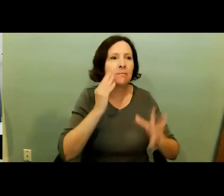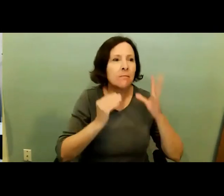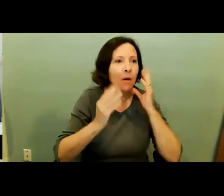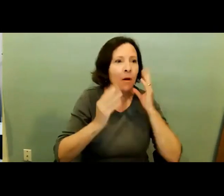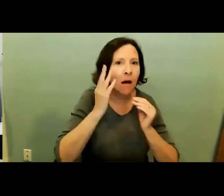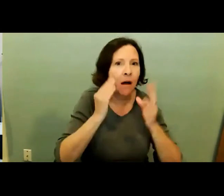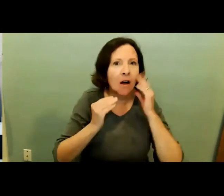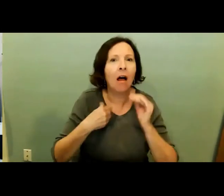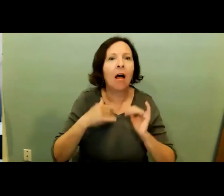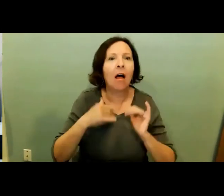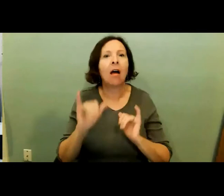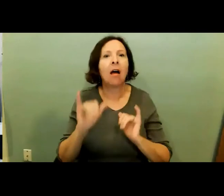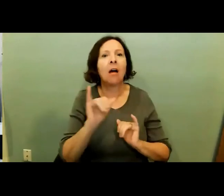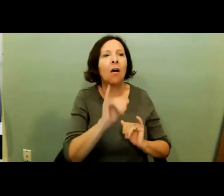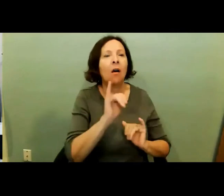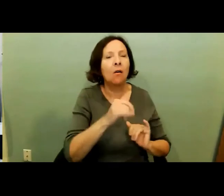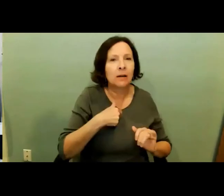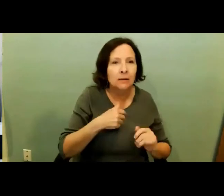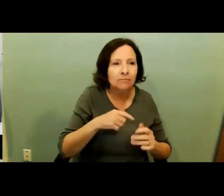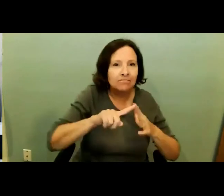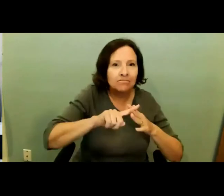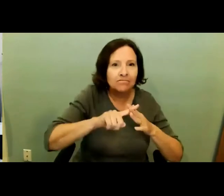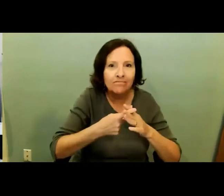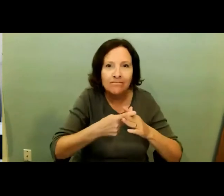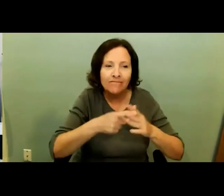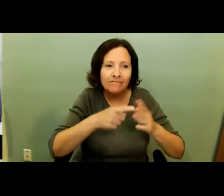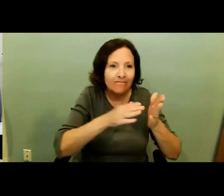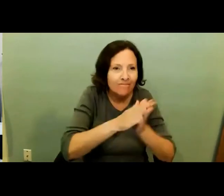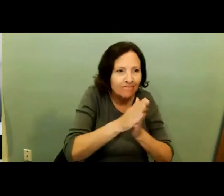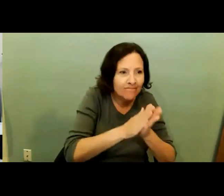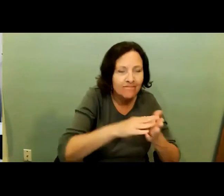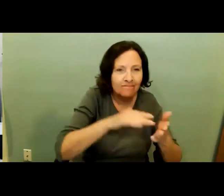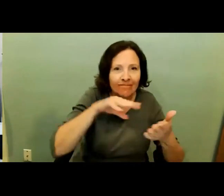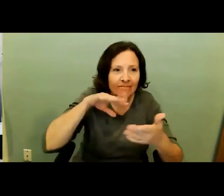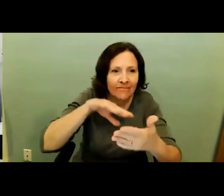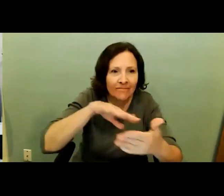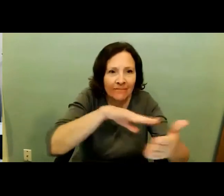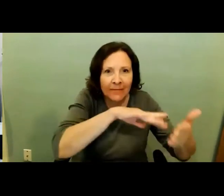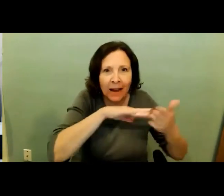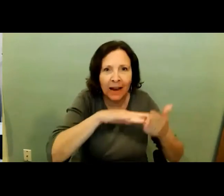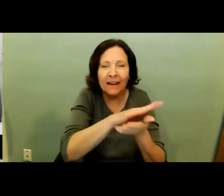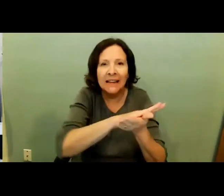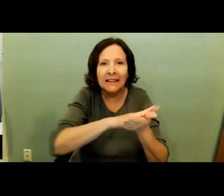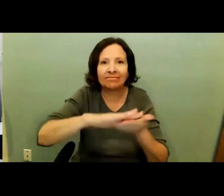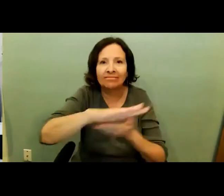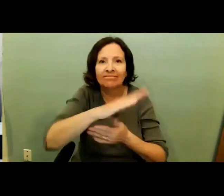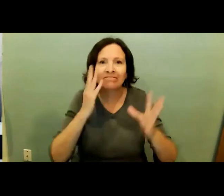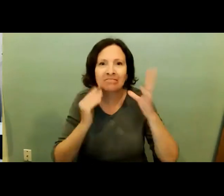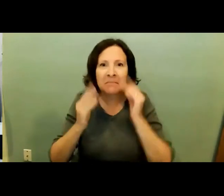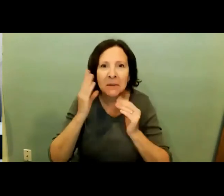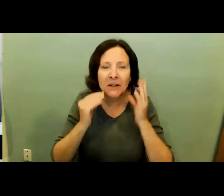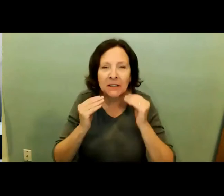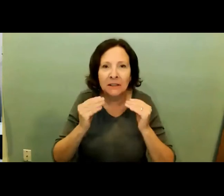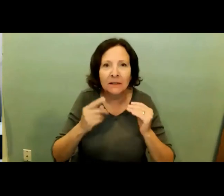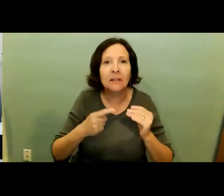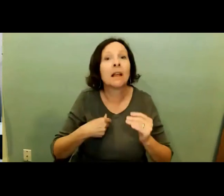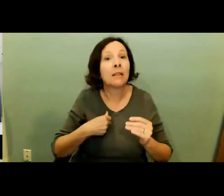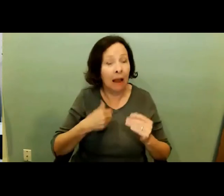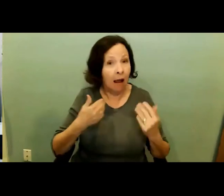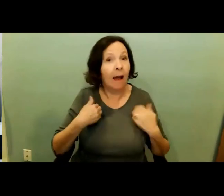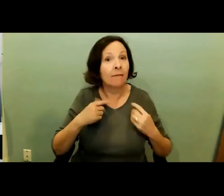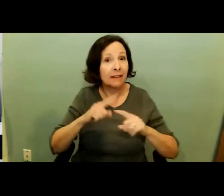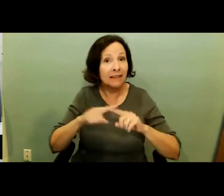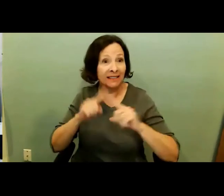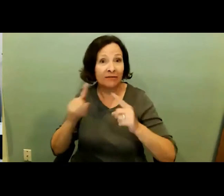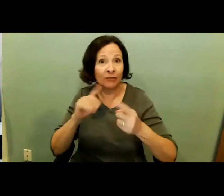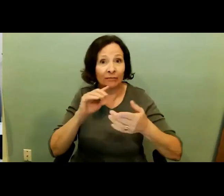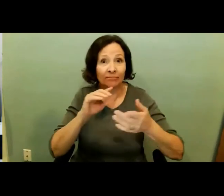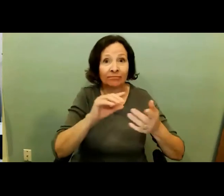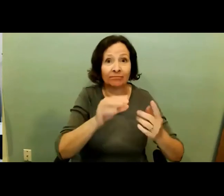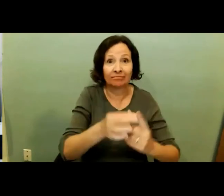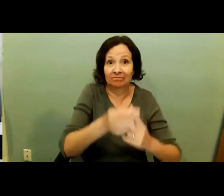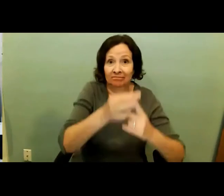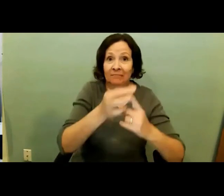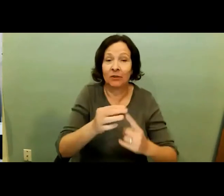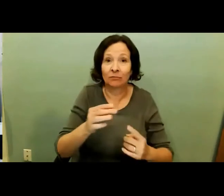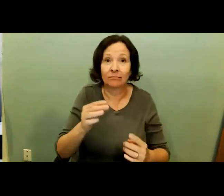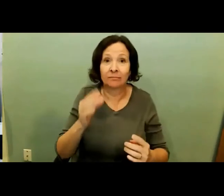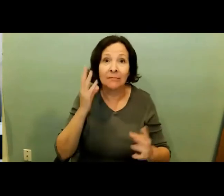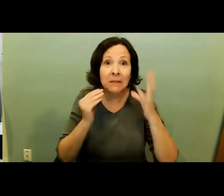And in writing about the campus racial climate we started with